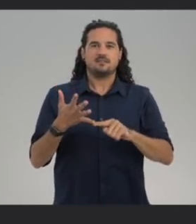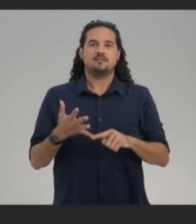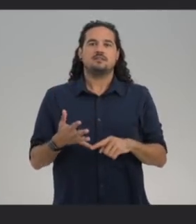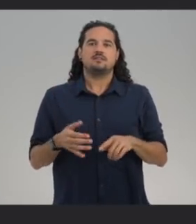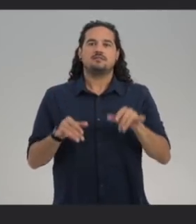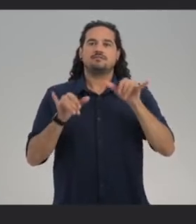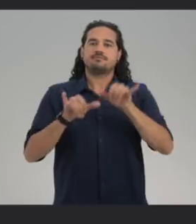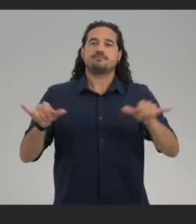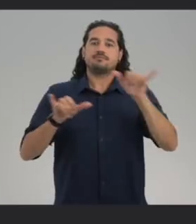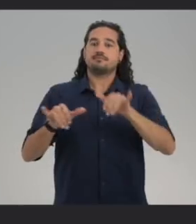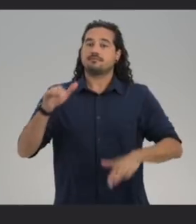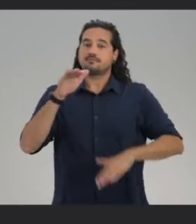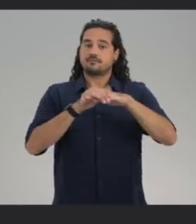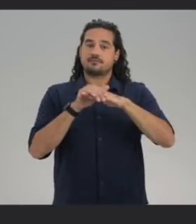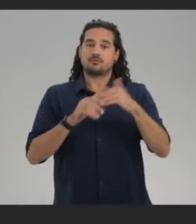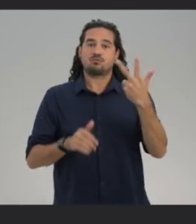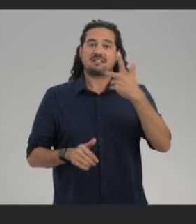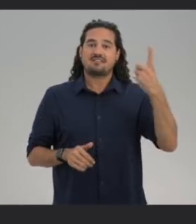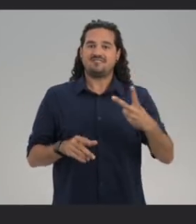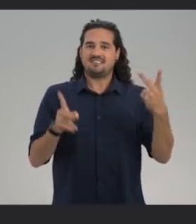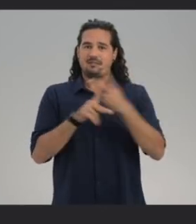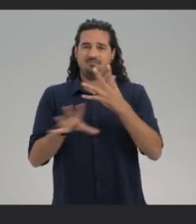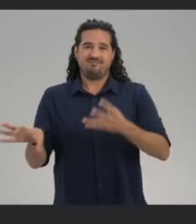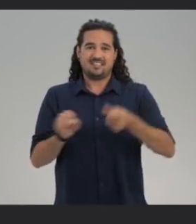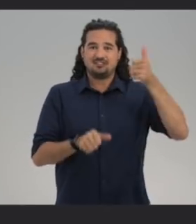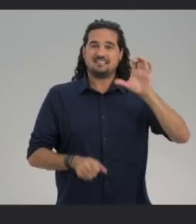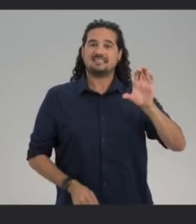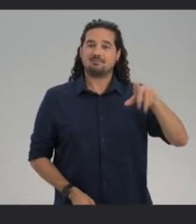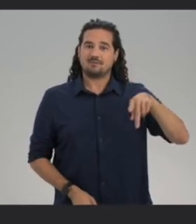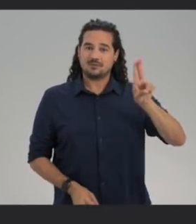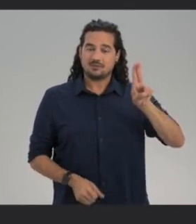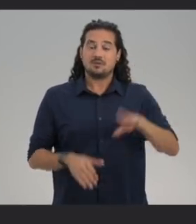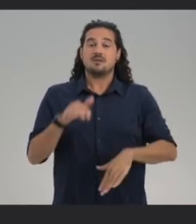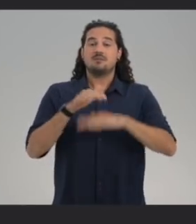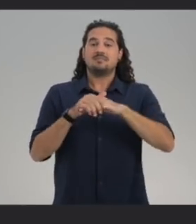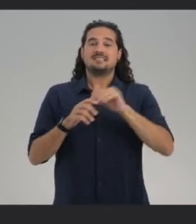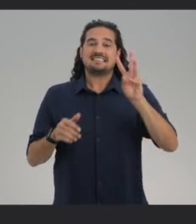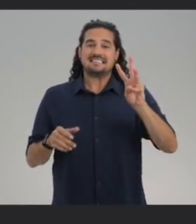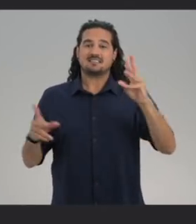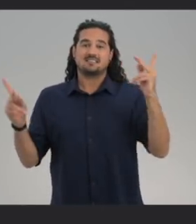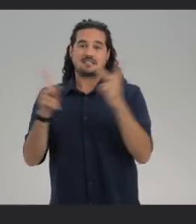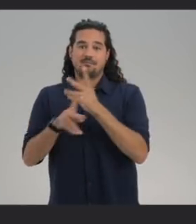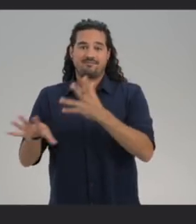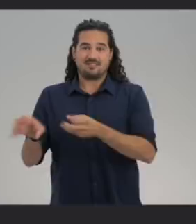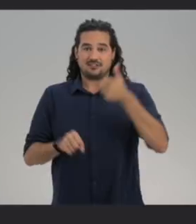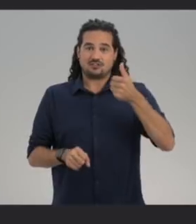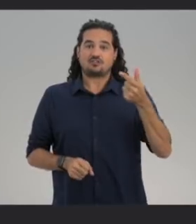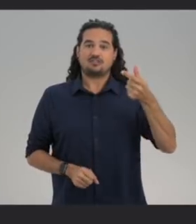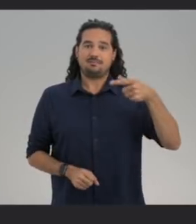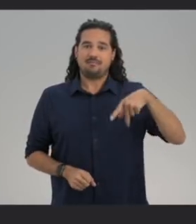These systems offer up to three and a half times faster CPU performance and up to six times faster GPU performance,